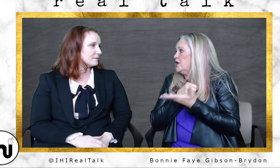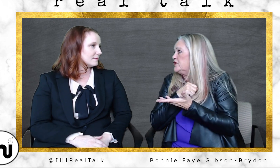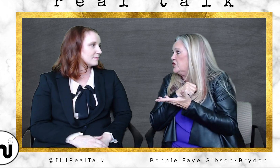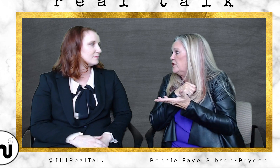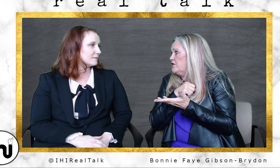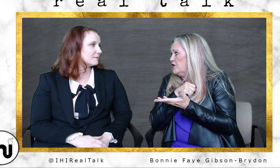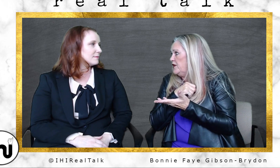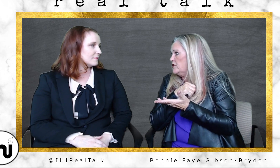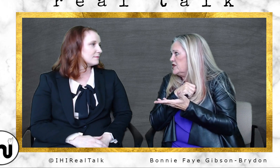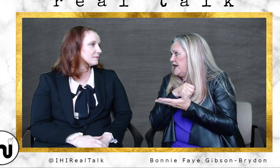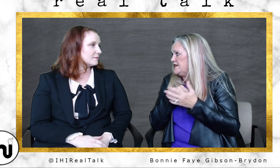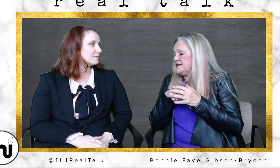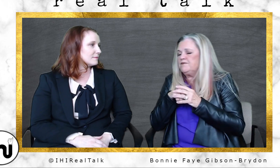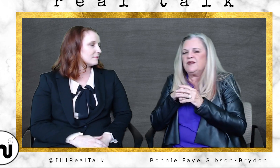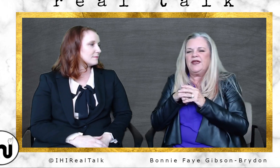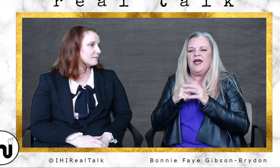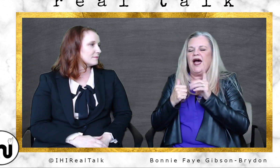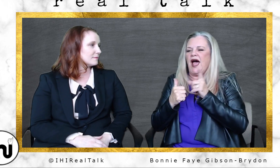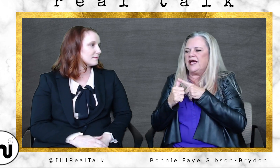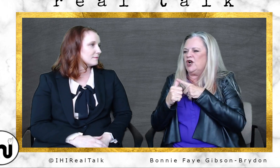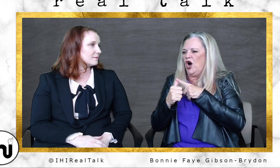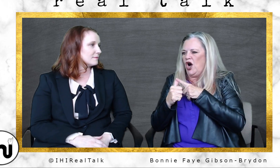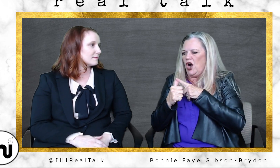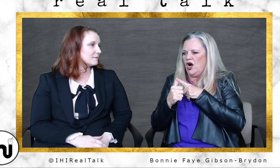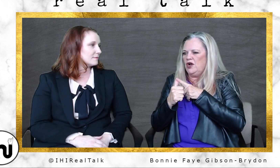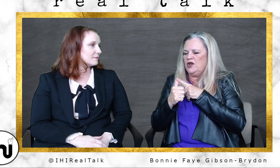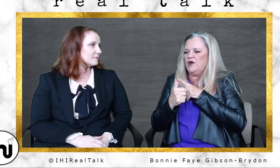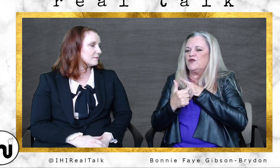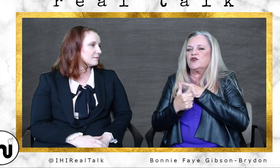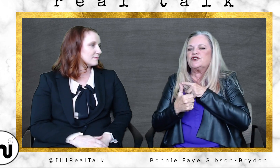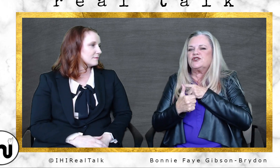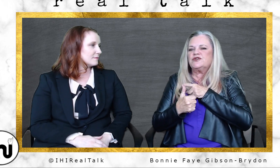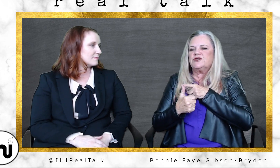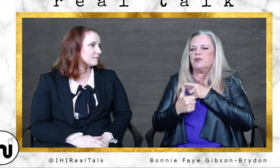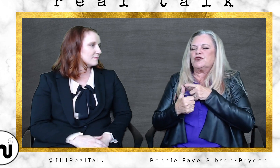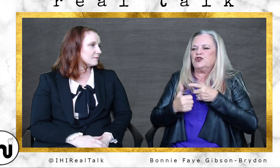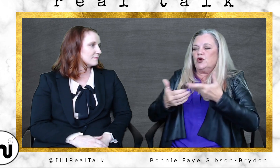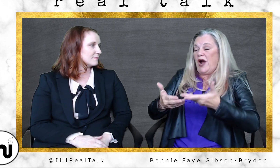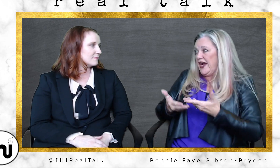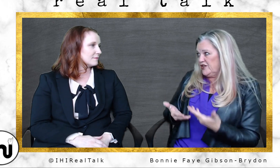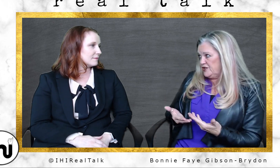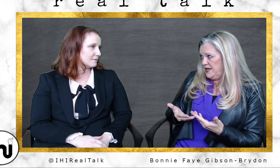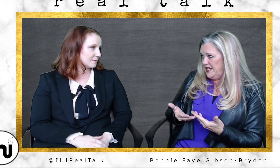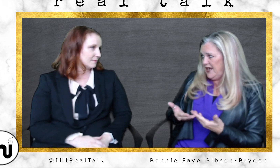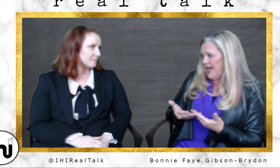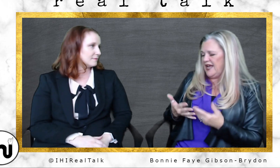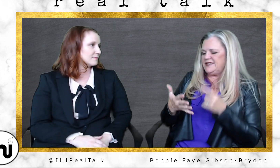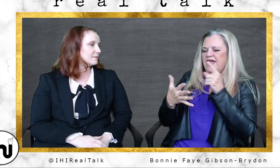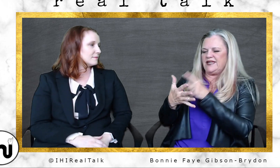Arizona for a federal case. I call first the person who hires me, and I say, "I need